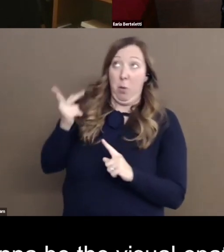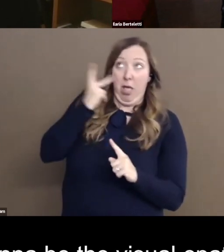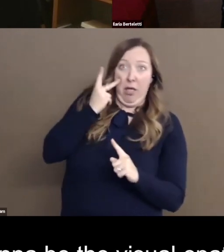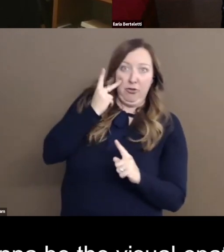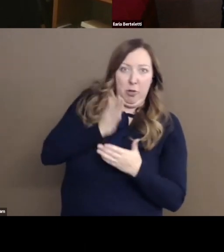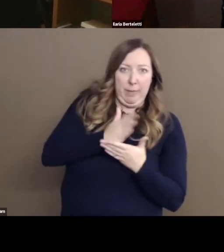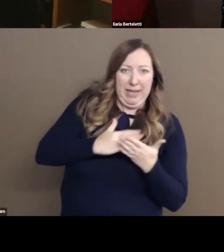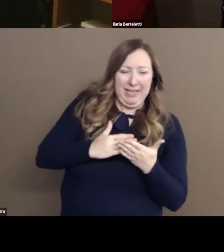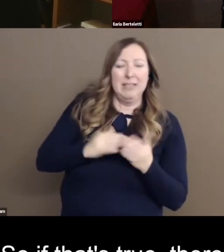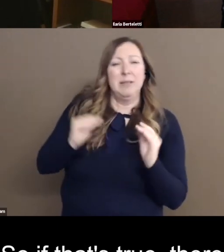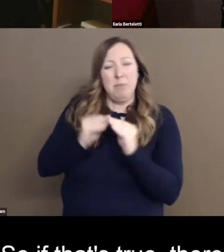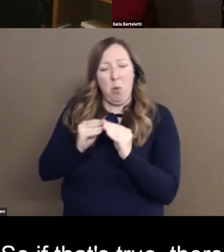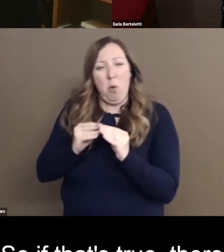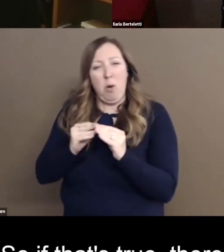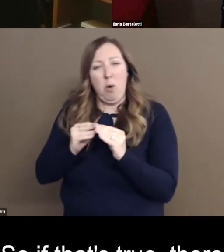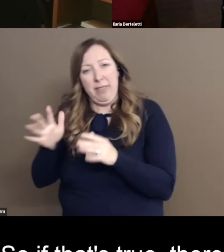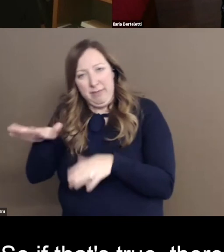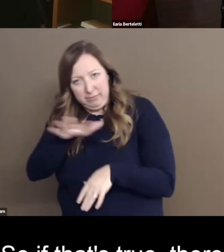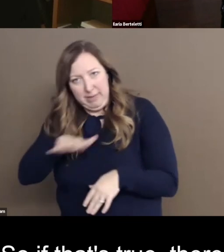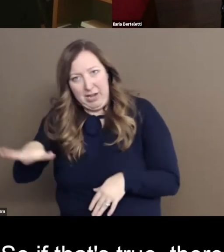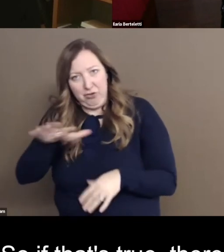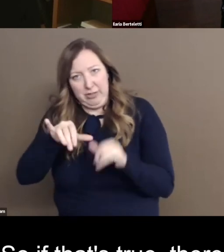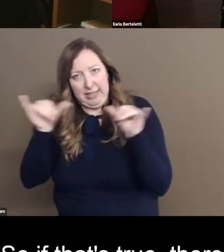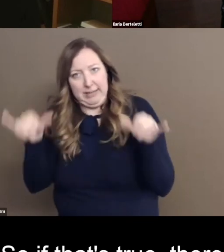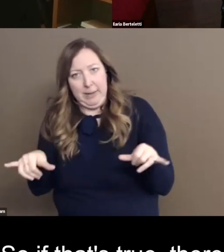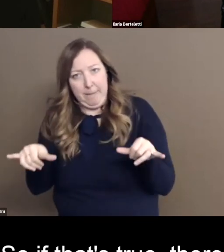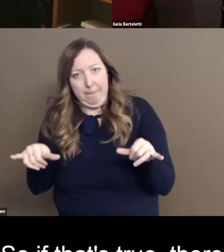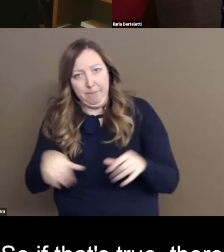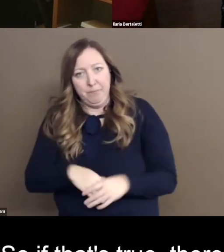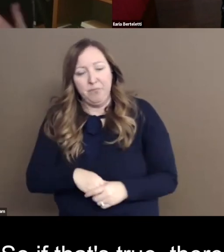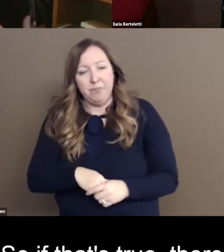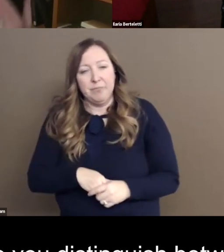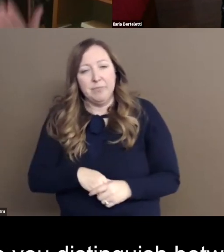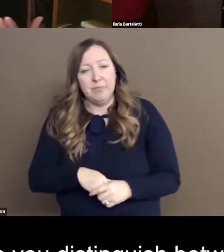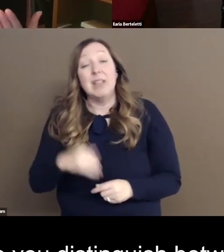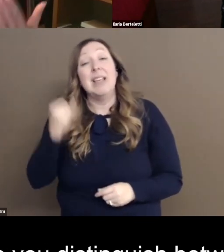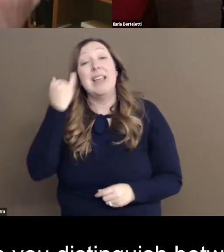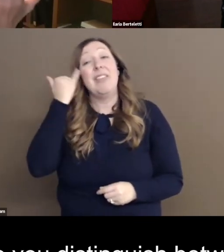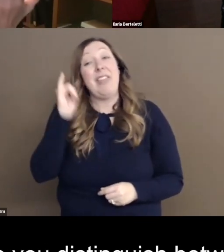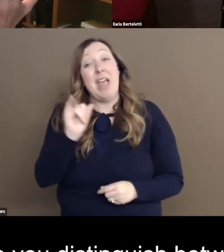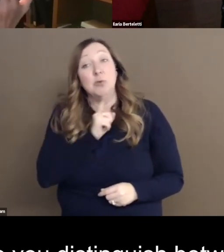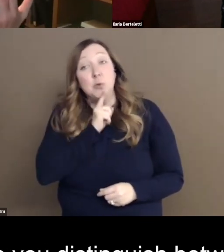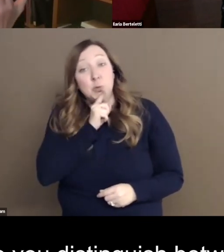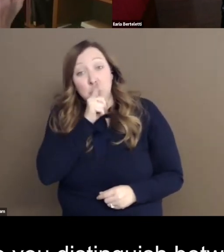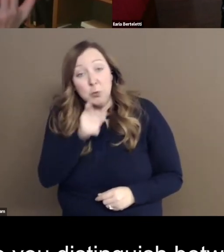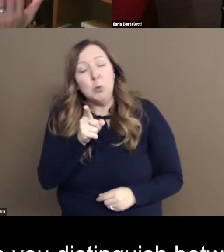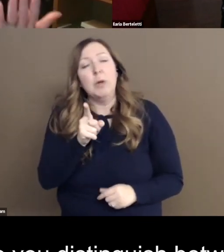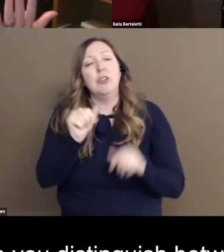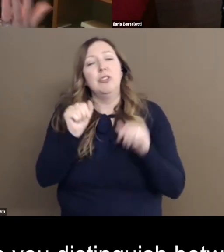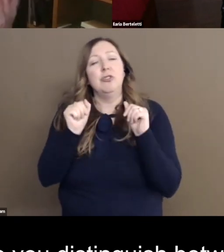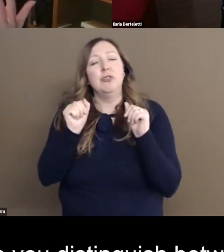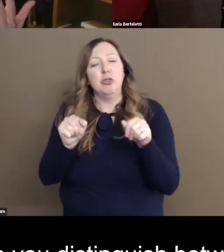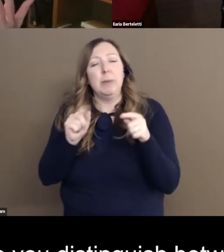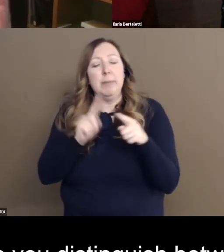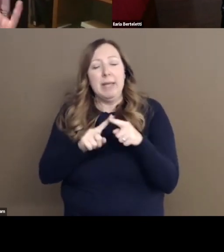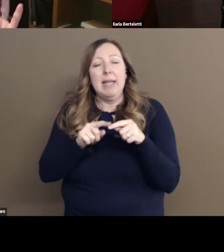problem so if that's true there should be exercises that can help you distinguish